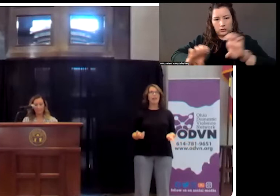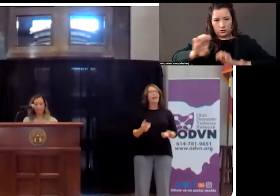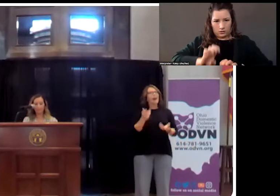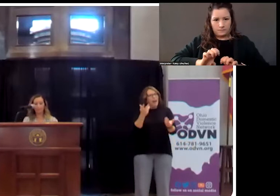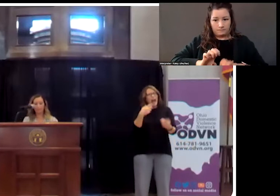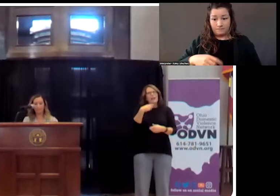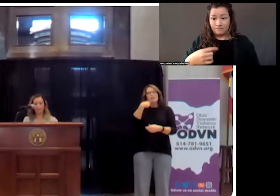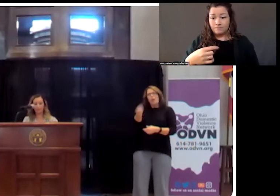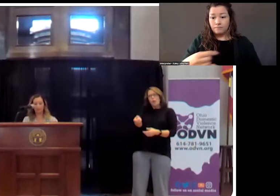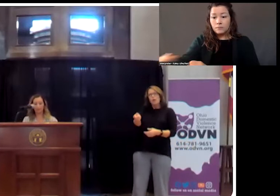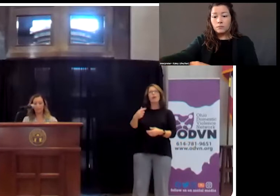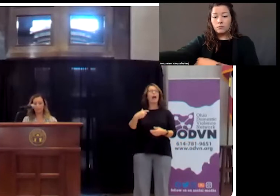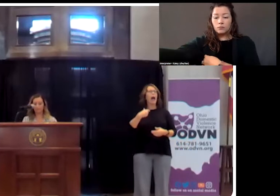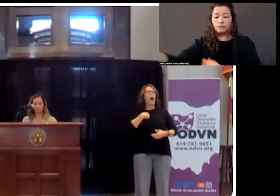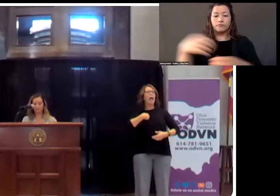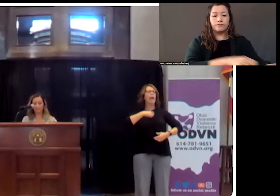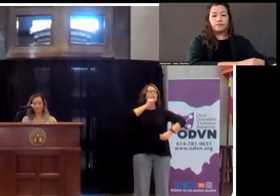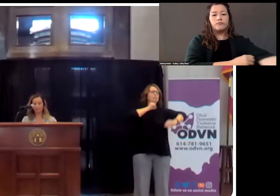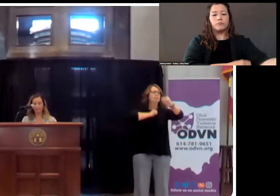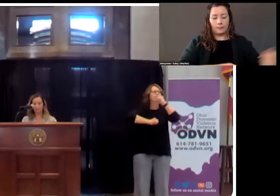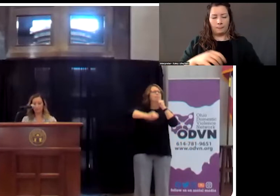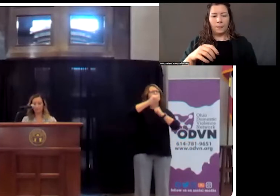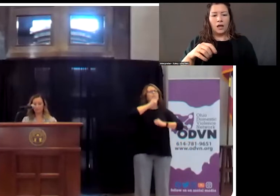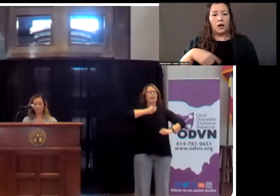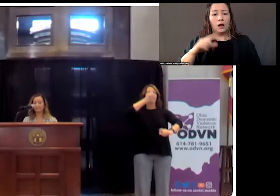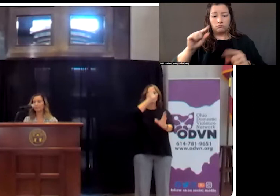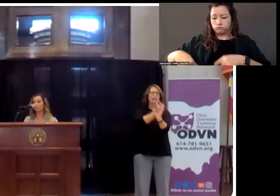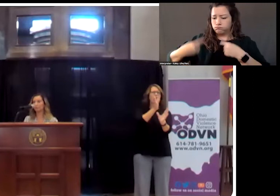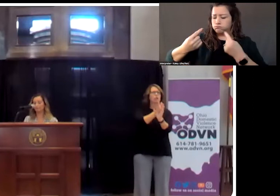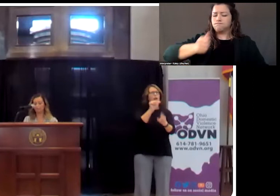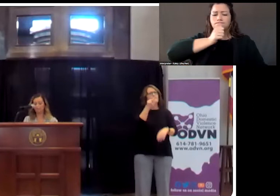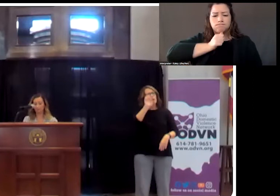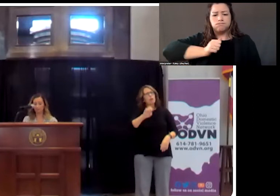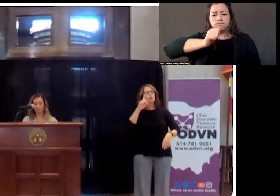It showed I had endured years of psychological abuse, sexual and physical abuse.